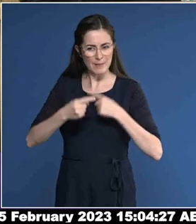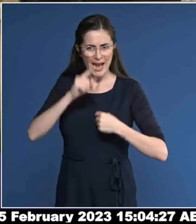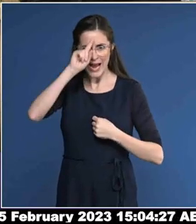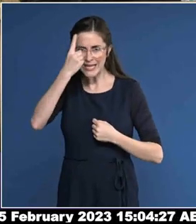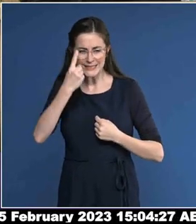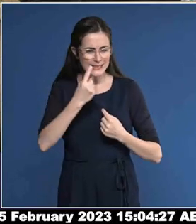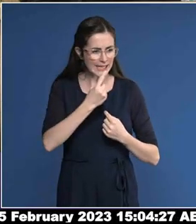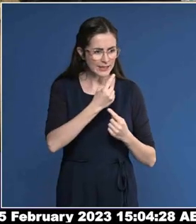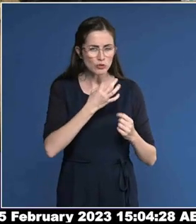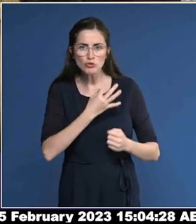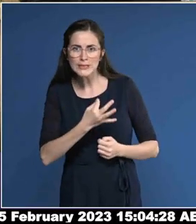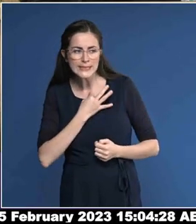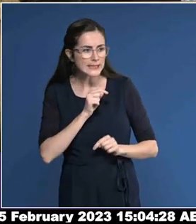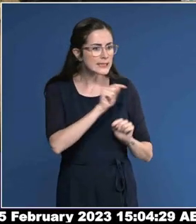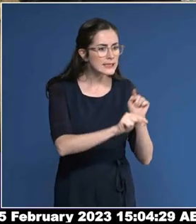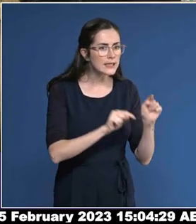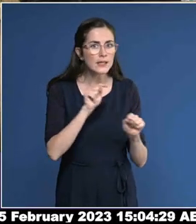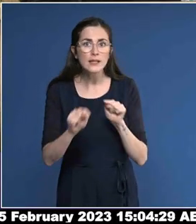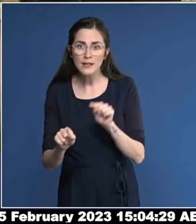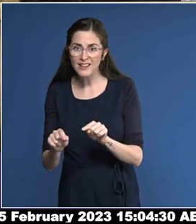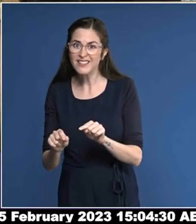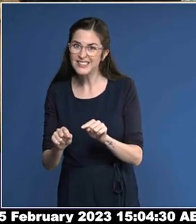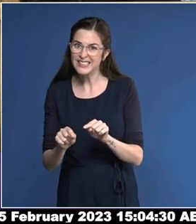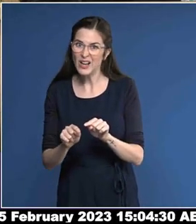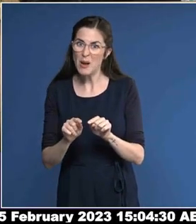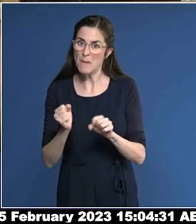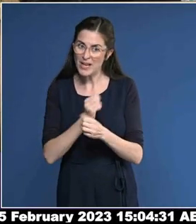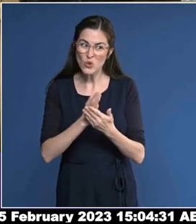supporting wants to do to enjoy their life and having the mechanisms to do that through